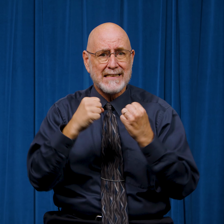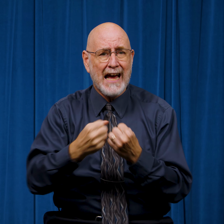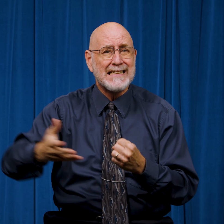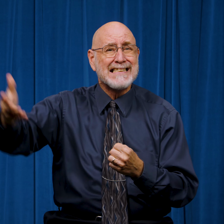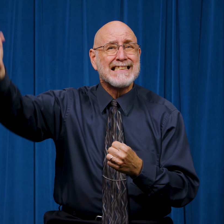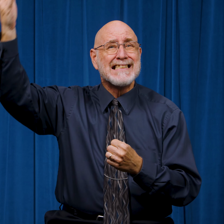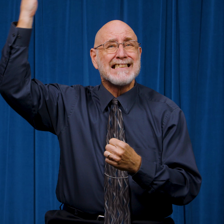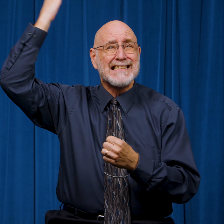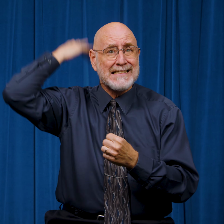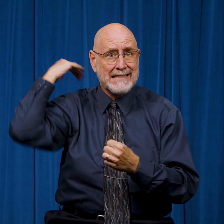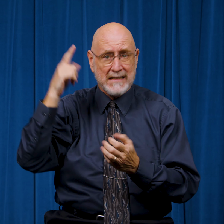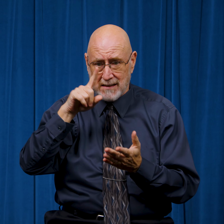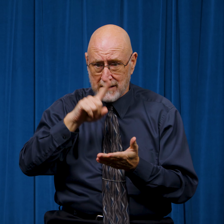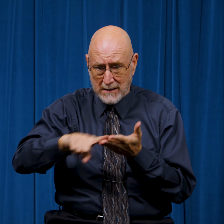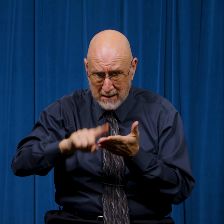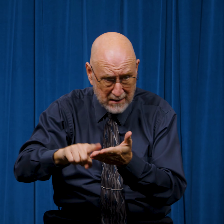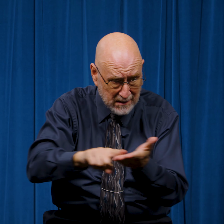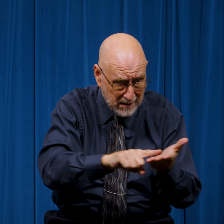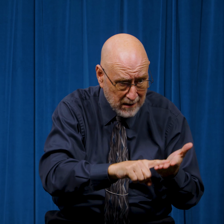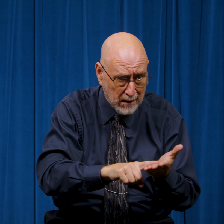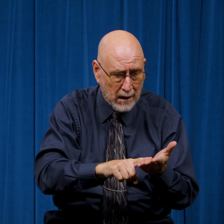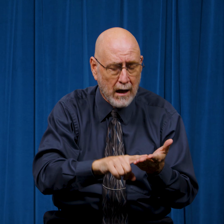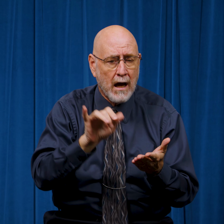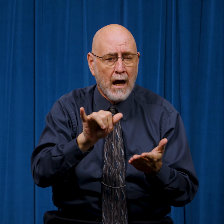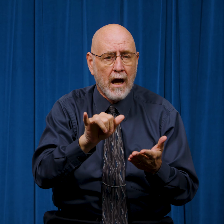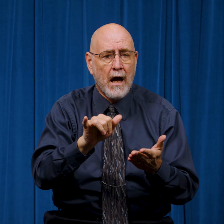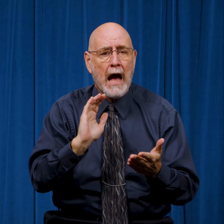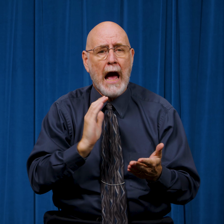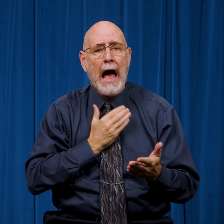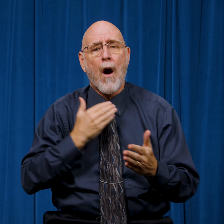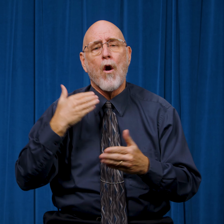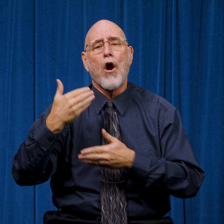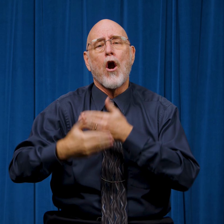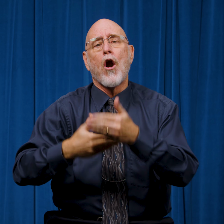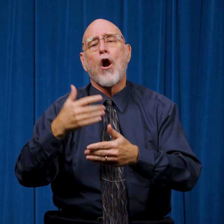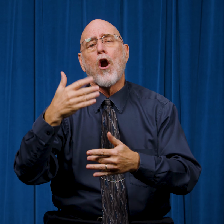then we can start to consider what our legacy may look like.